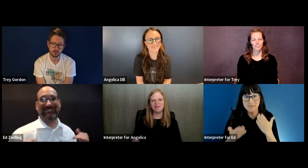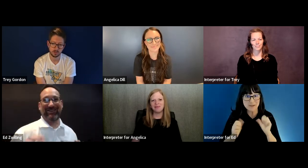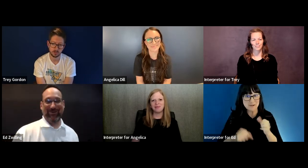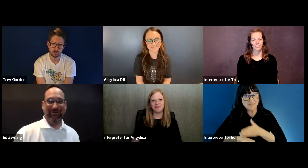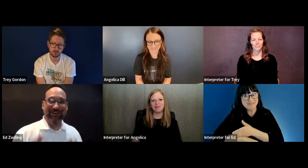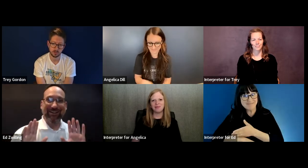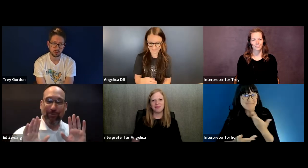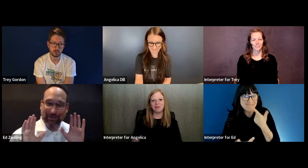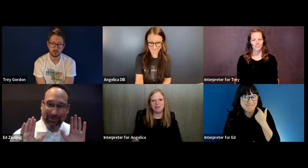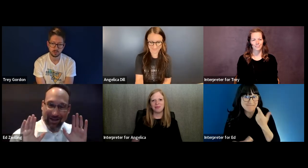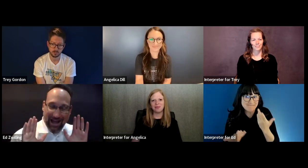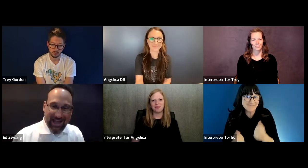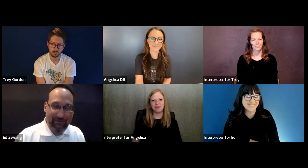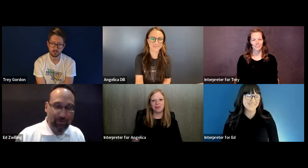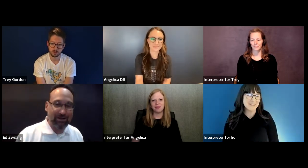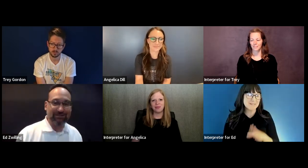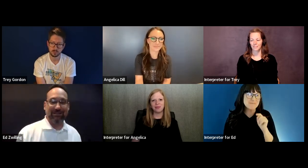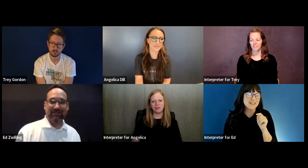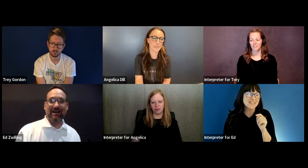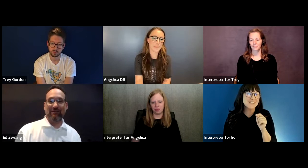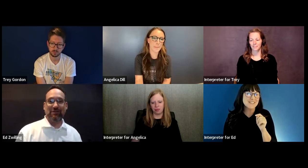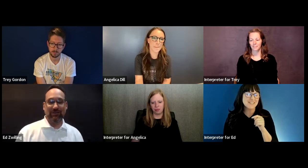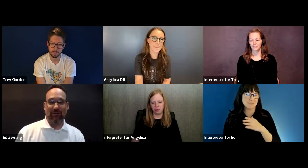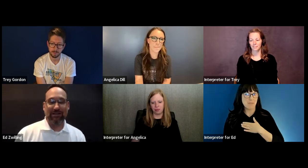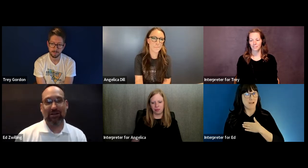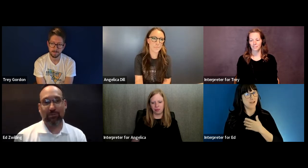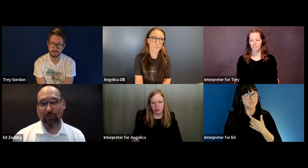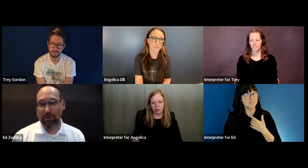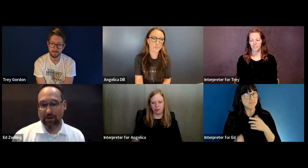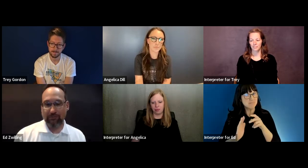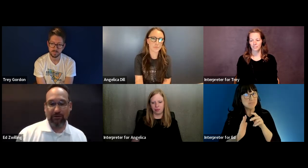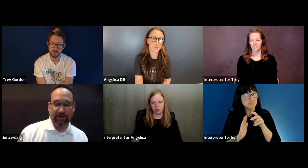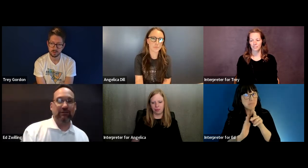so but i have a policy that i have used in the last couple of effective